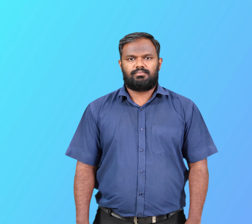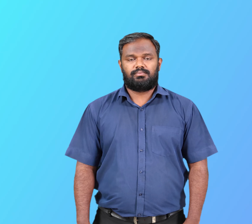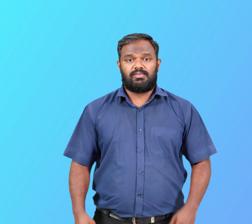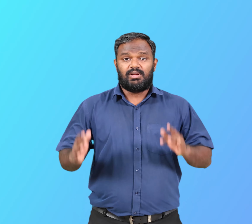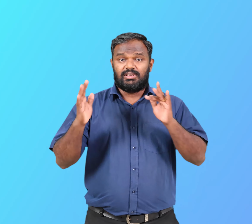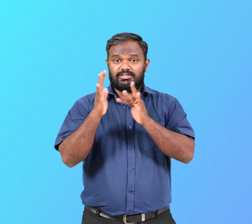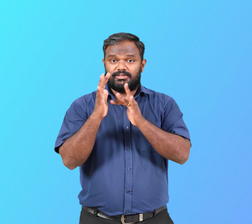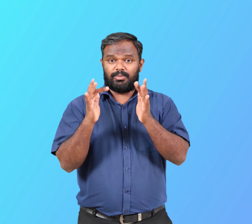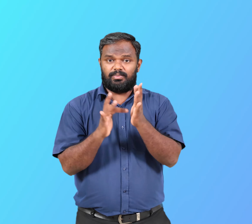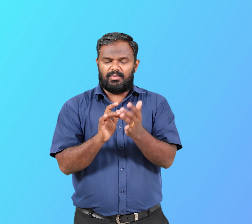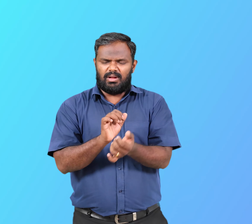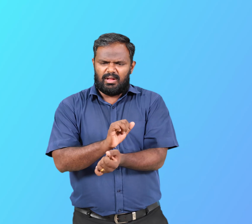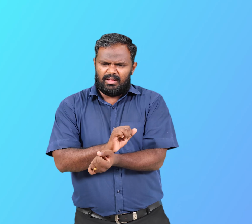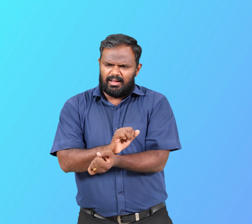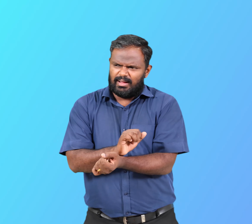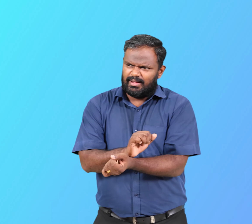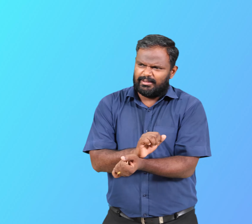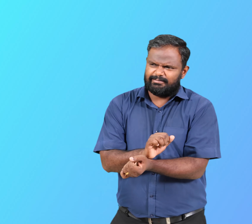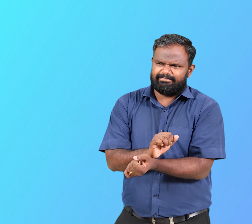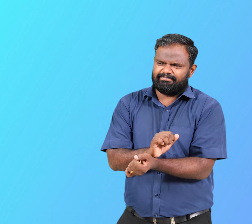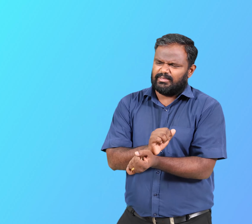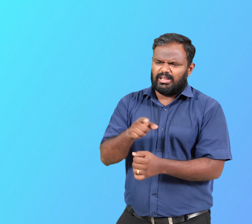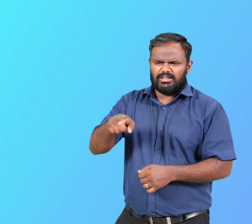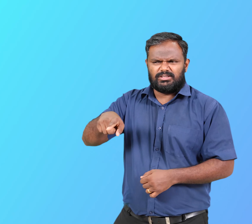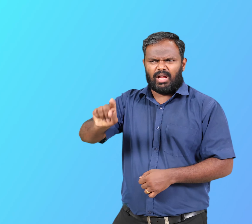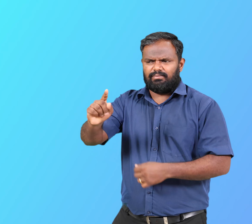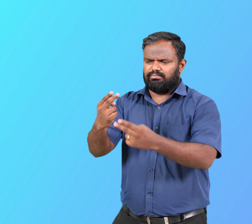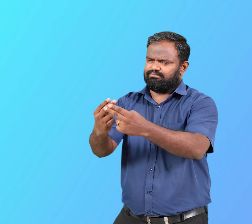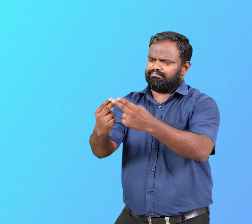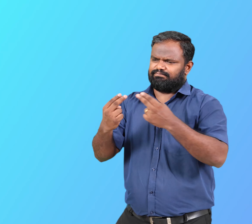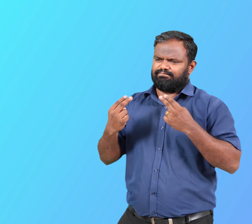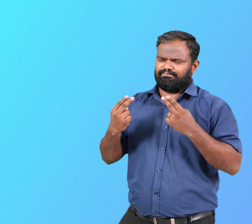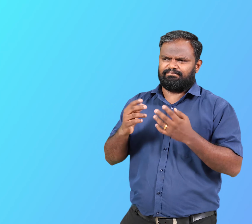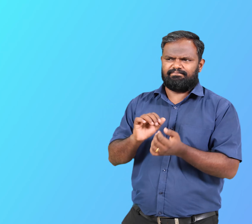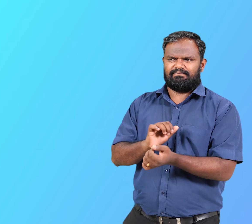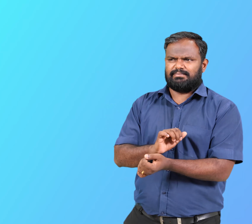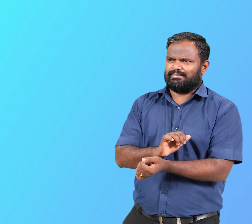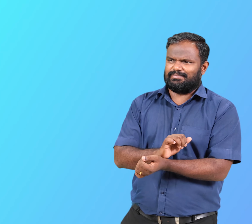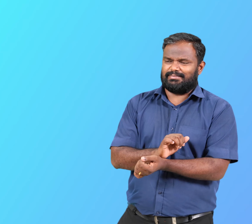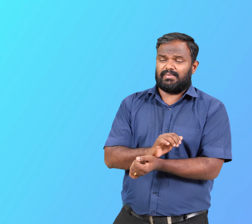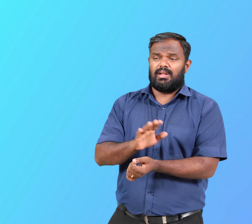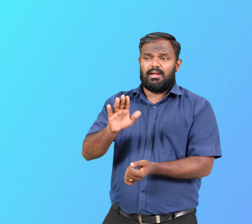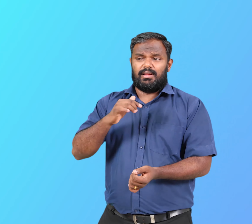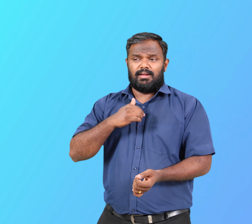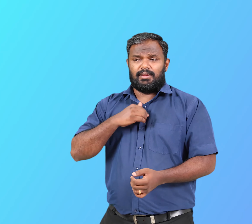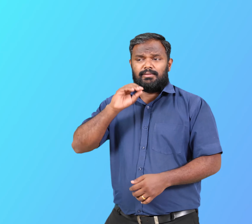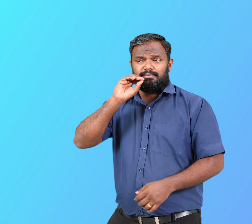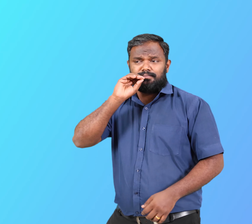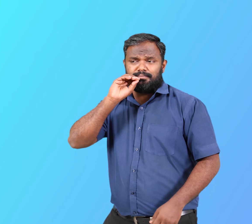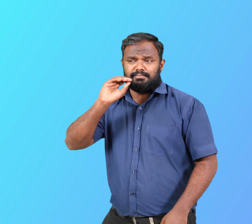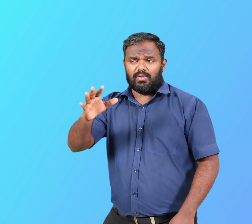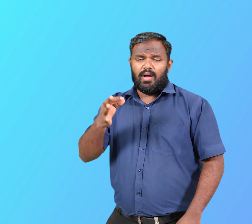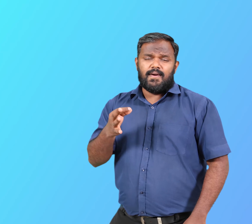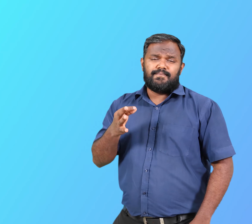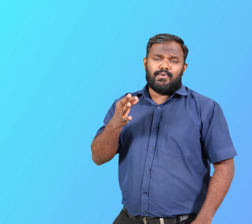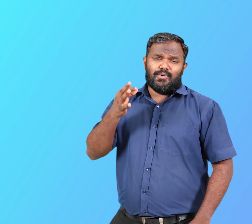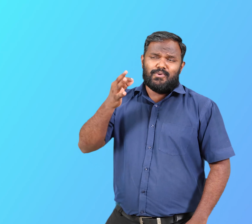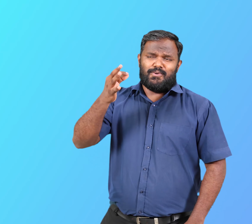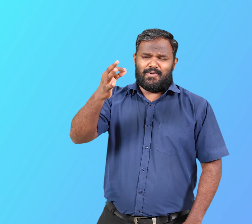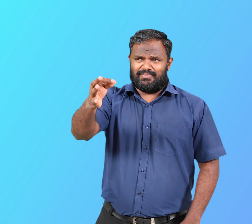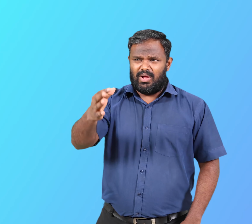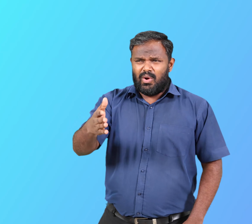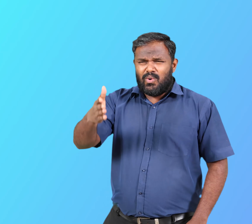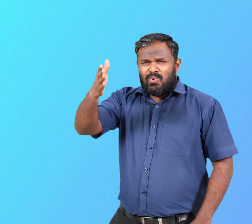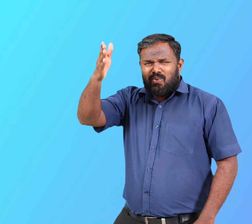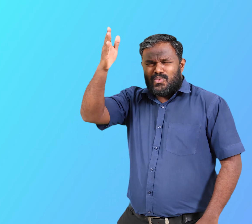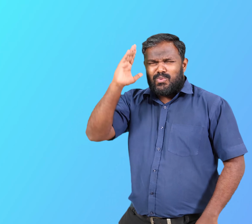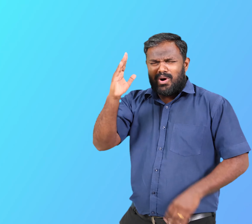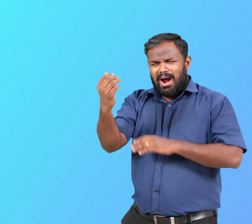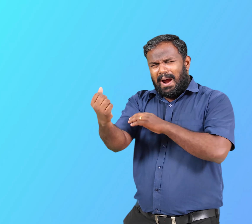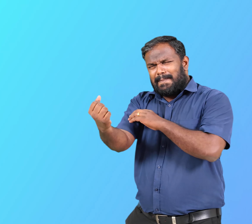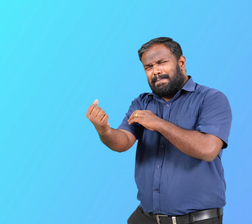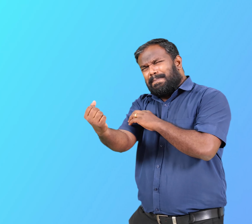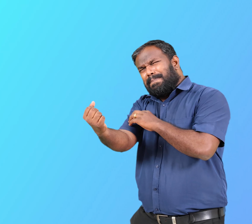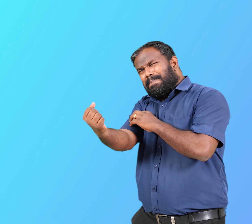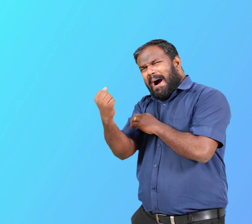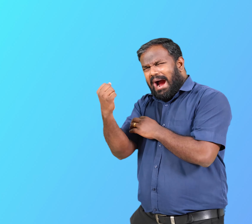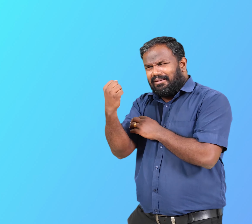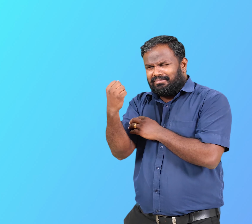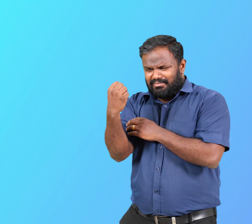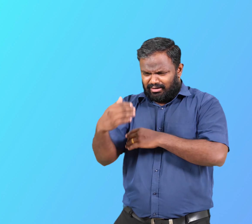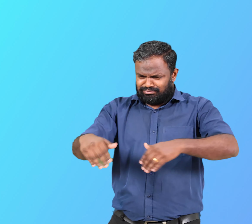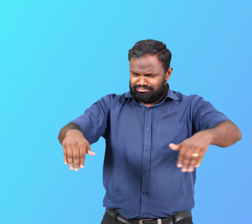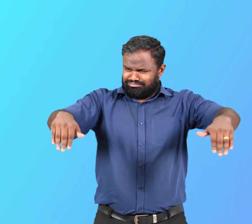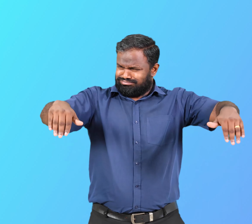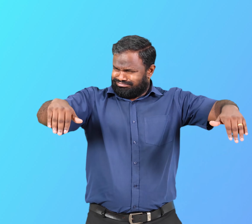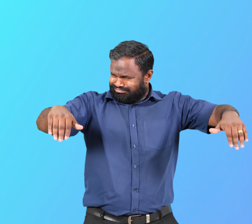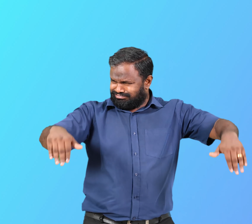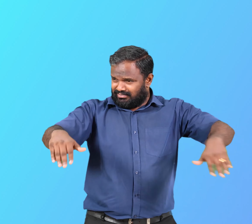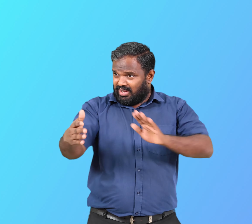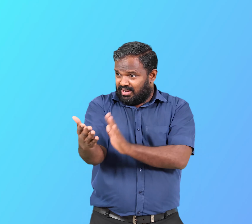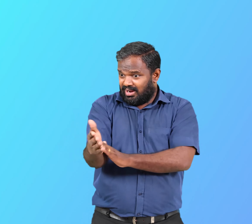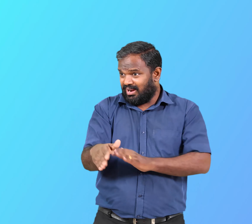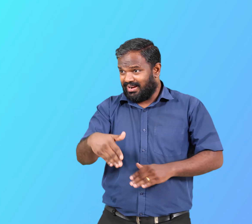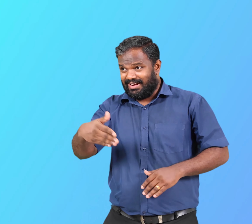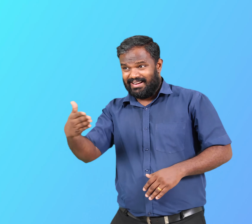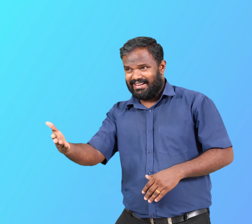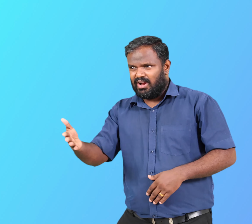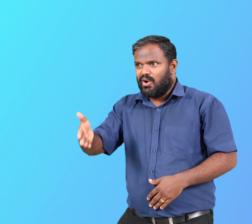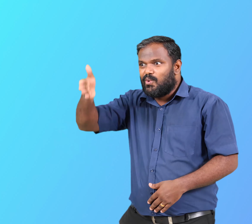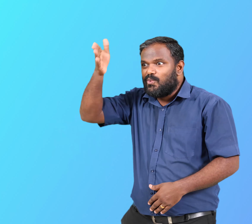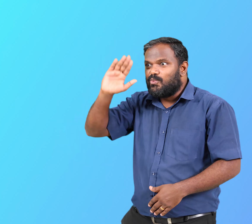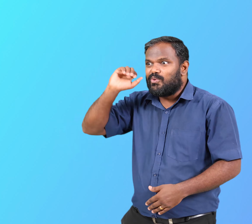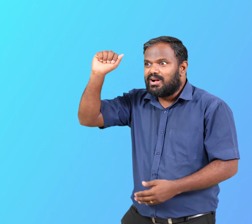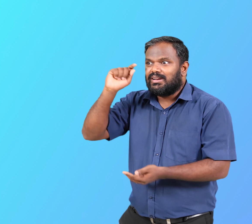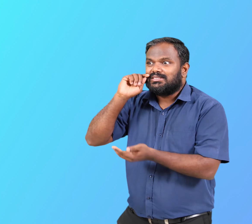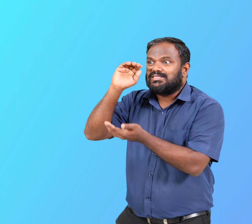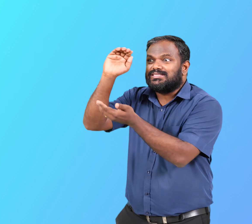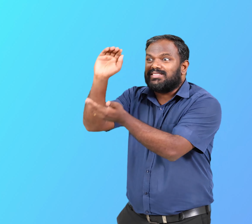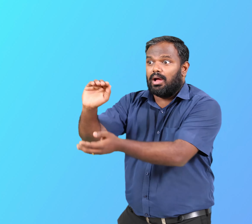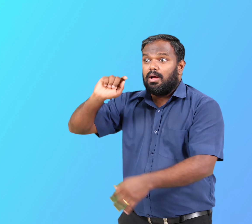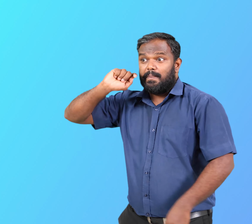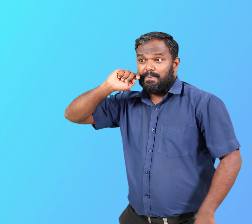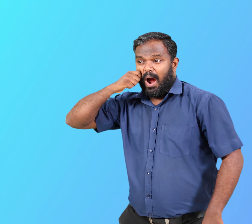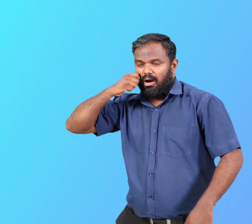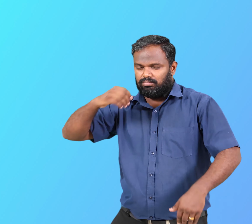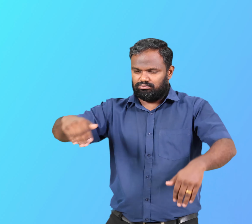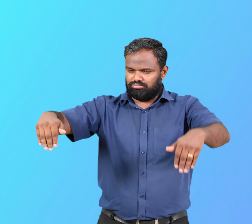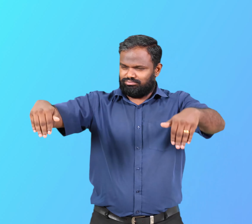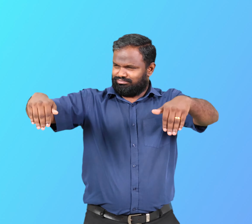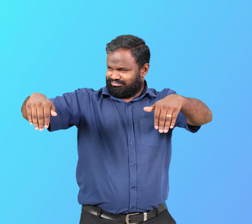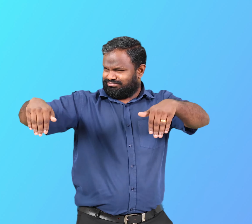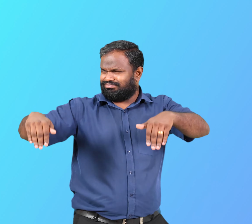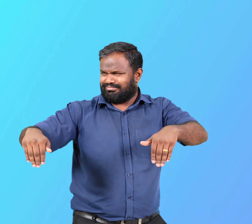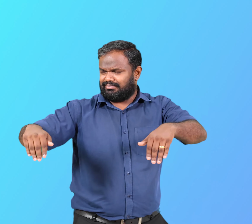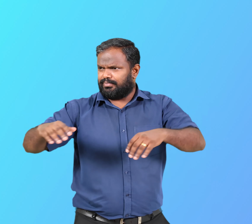Jesus answered, “You could say that. But I tell you, in the future you will see the Son of Man sitting at the right side of God, the Powerful One.